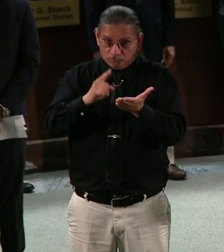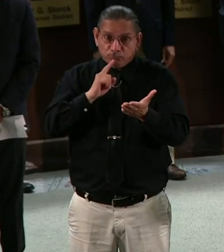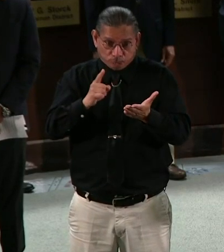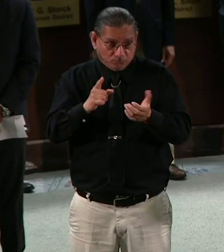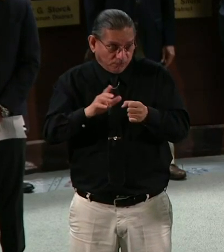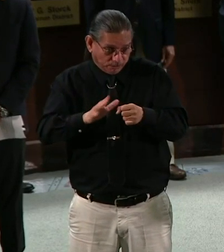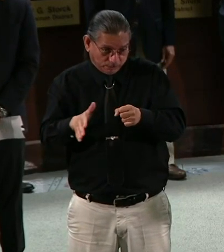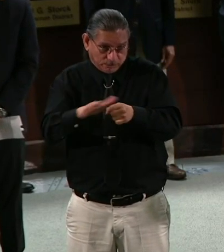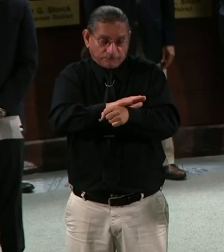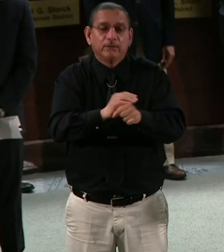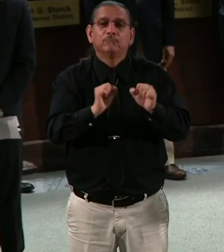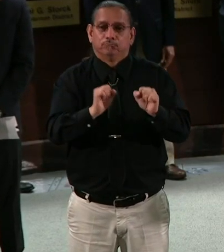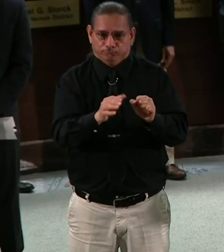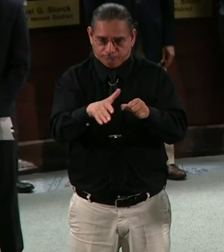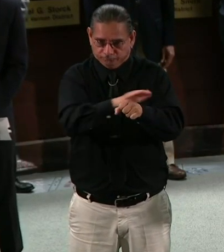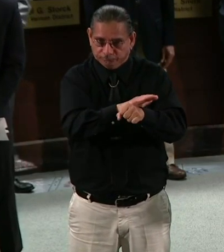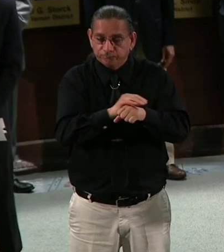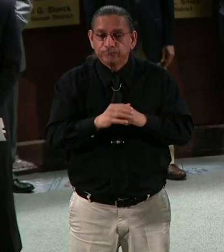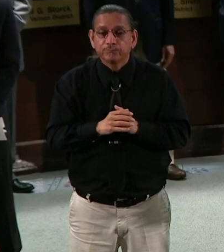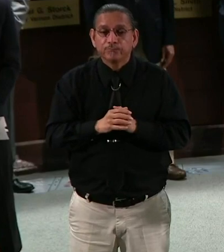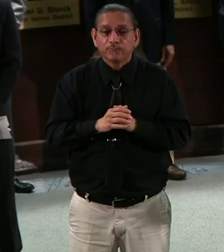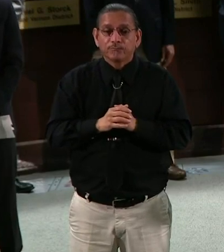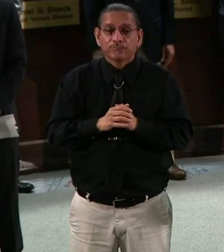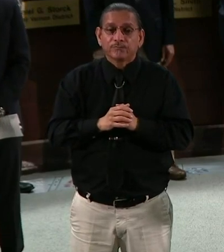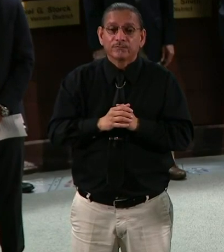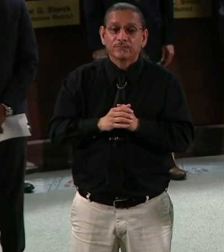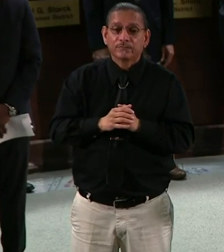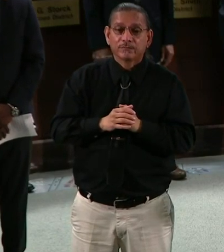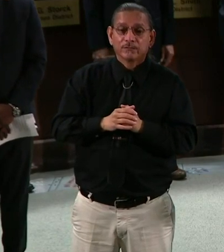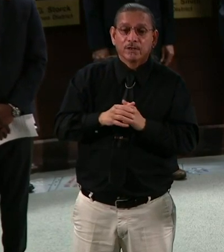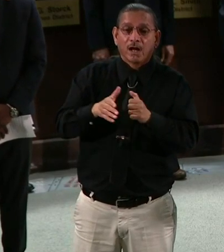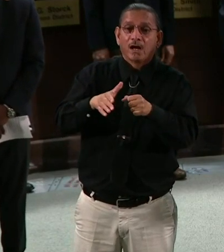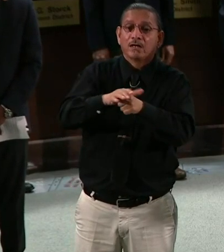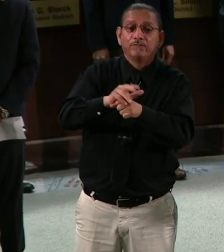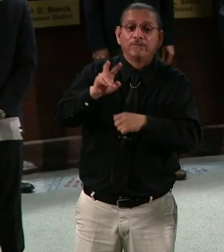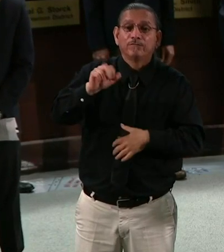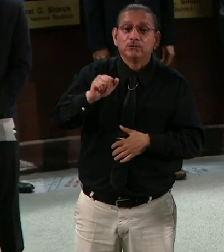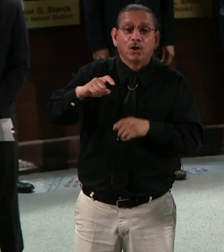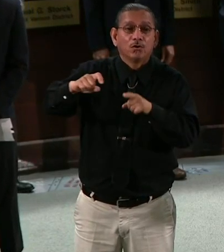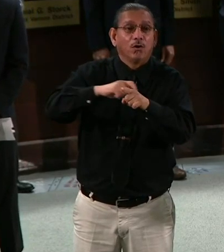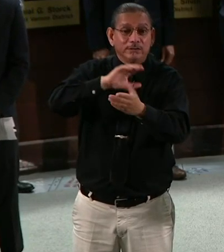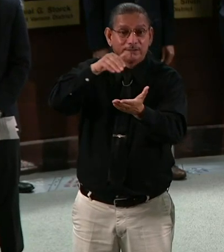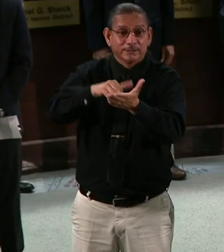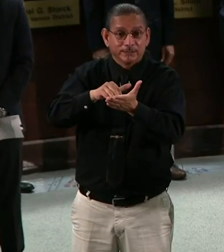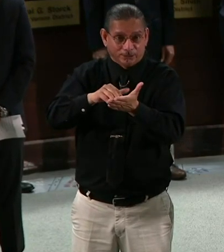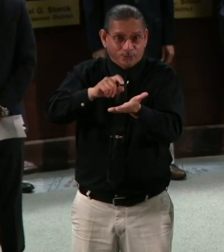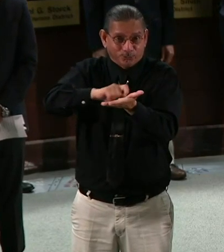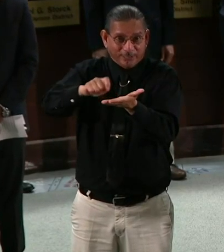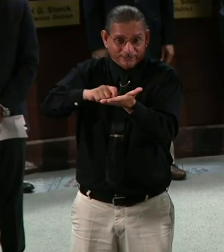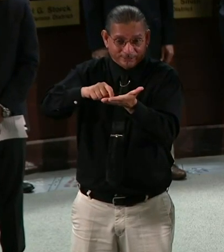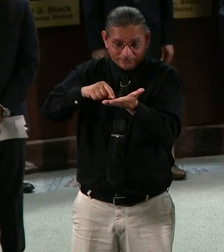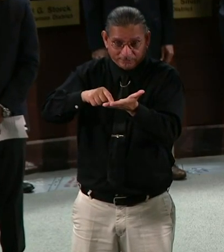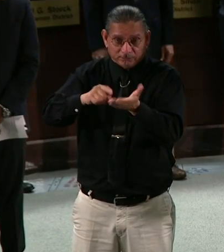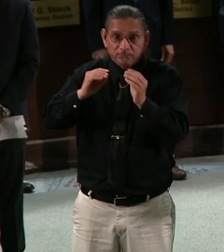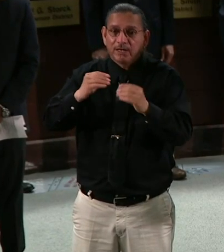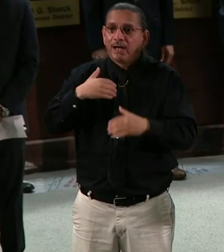THROUGH THIS PANDEMIC. OUR COVER VIRGINIA CALL CENTER HAS